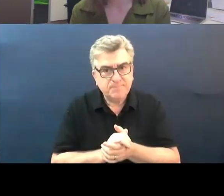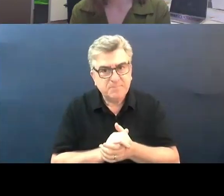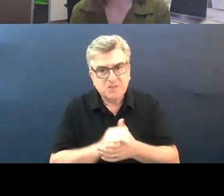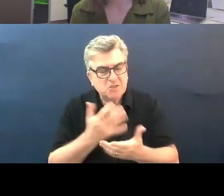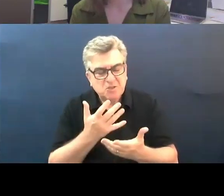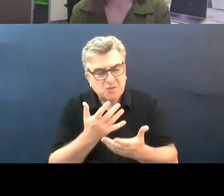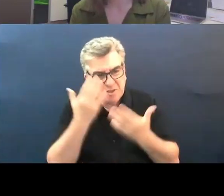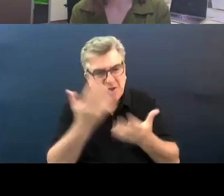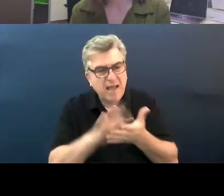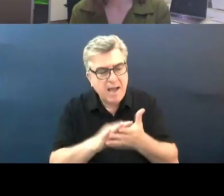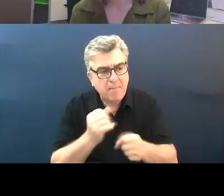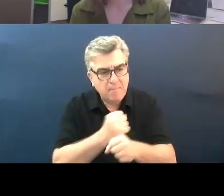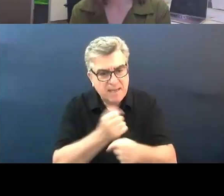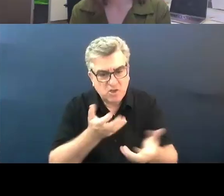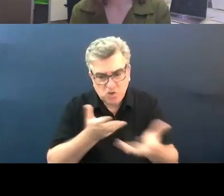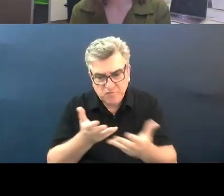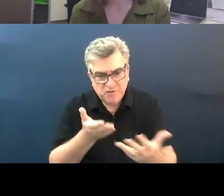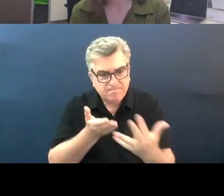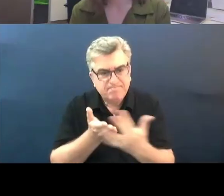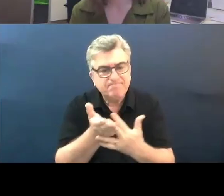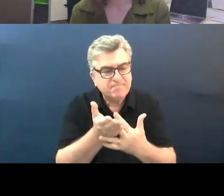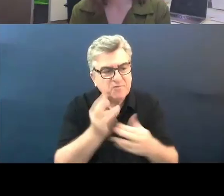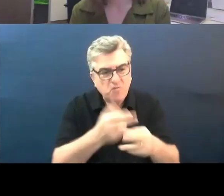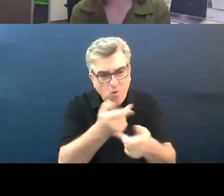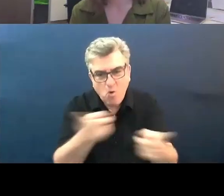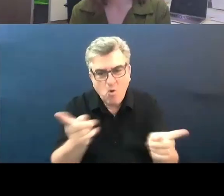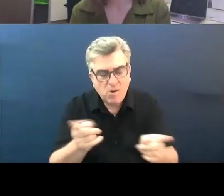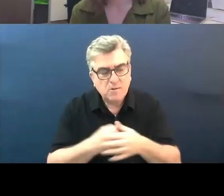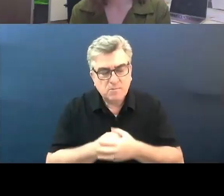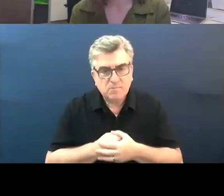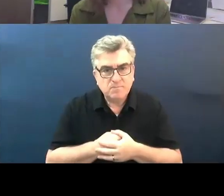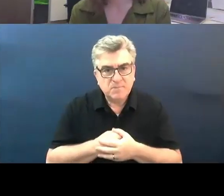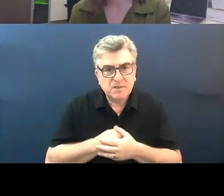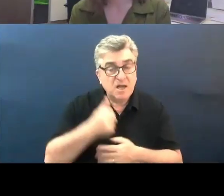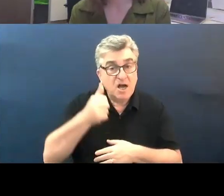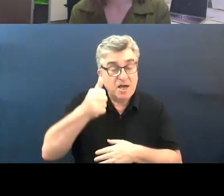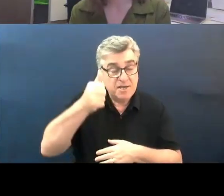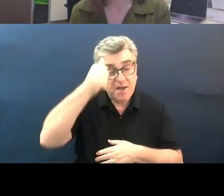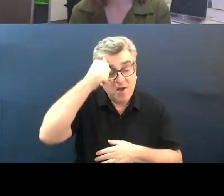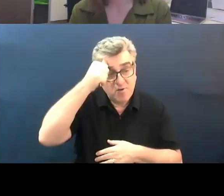accessible and person-centred. I know and acknowledge that the centre and the commission